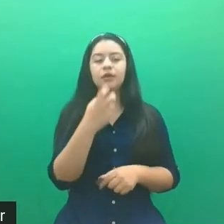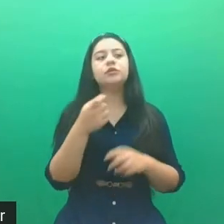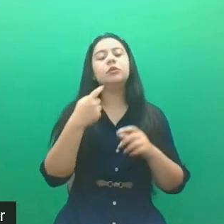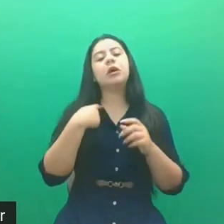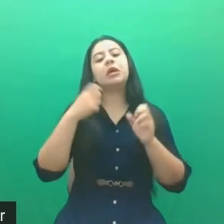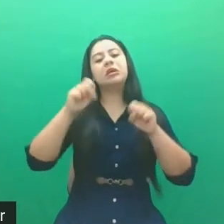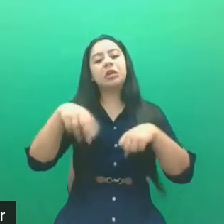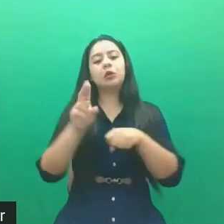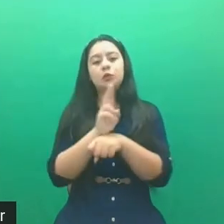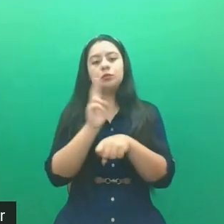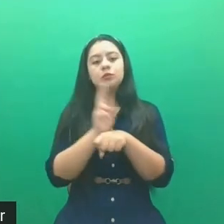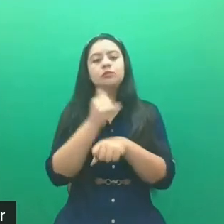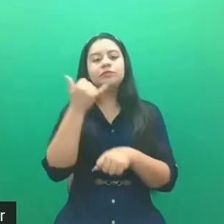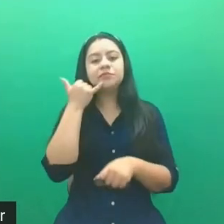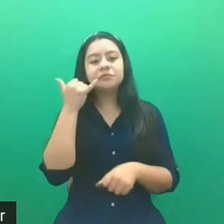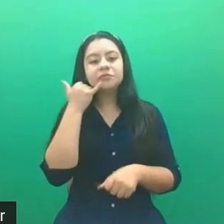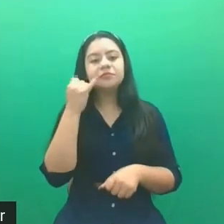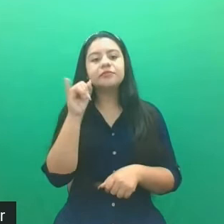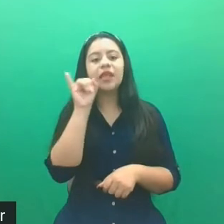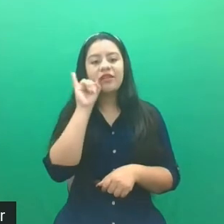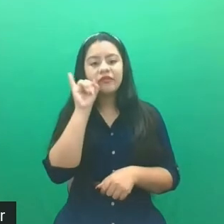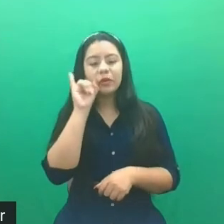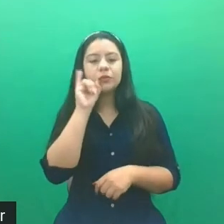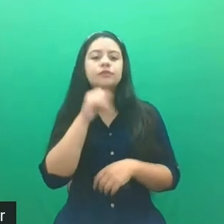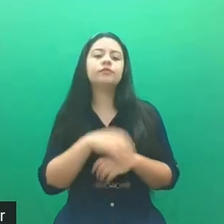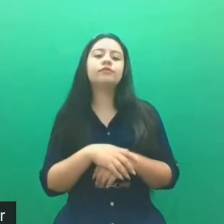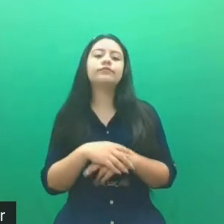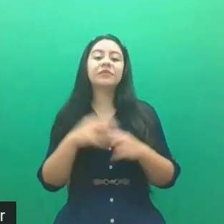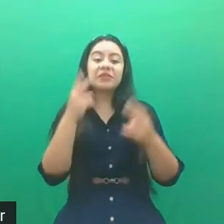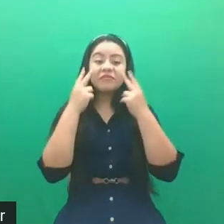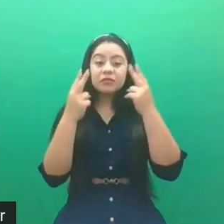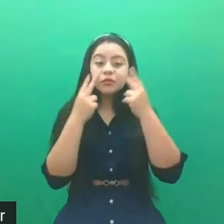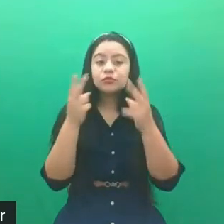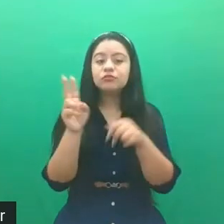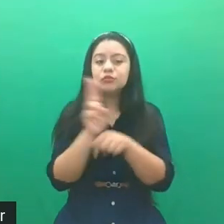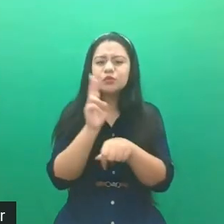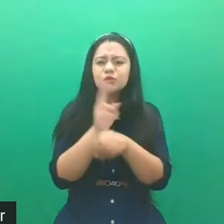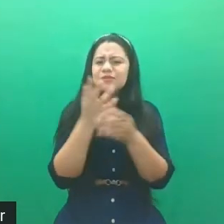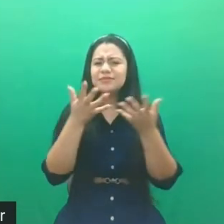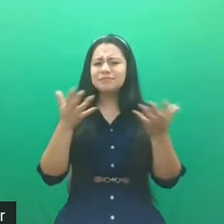iPhone, and that's exactly what your visitors can use to pull up that. That's why like if you take